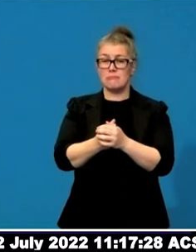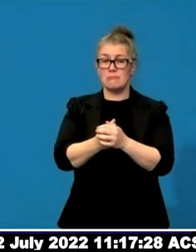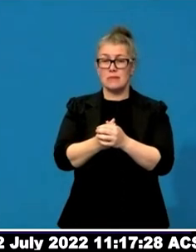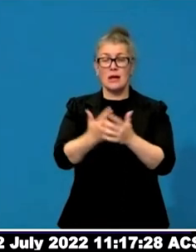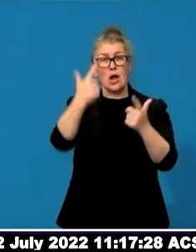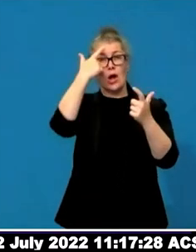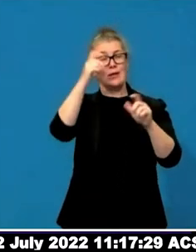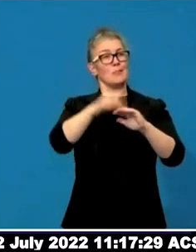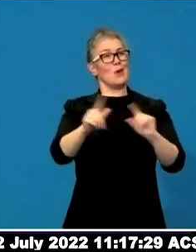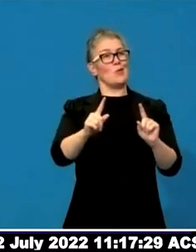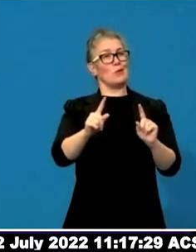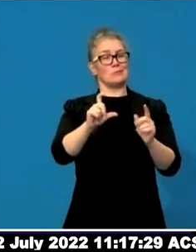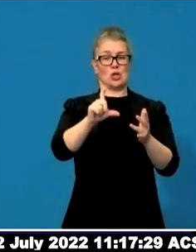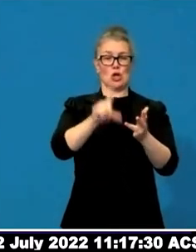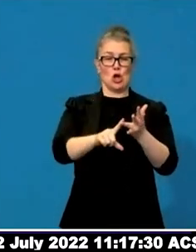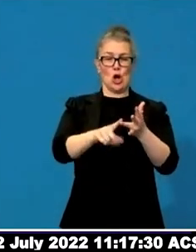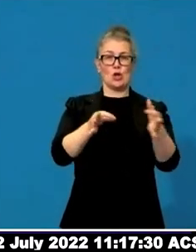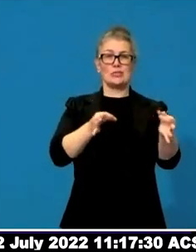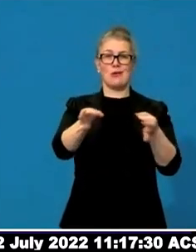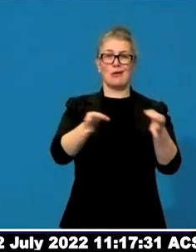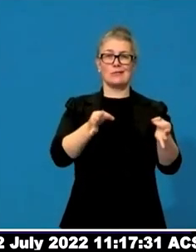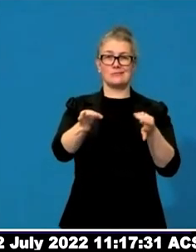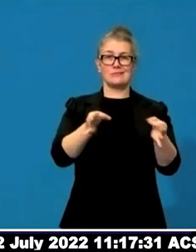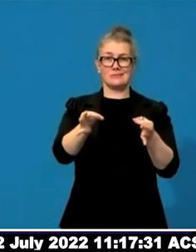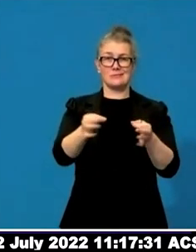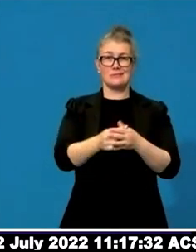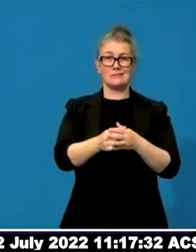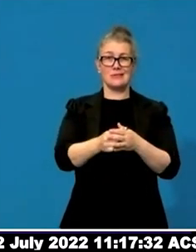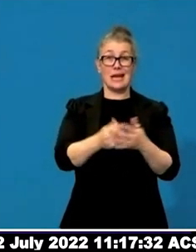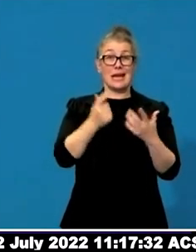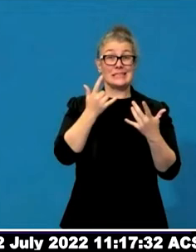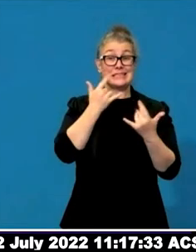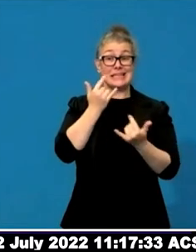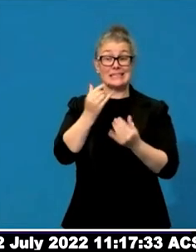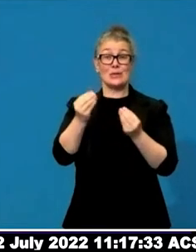and testing with the consumer group who are going to be the end users